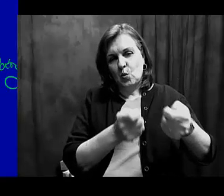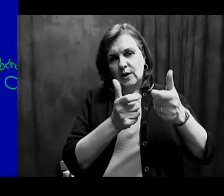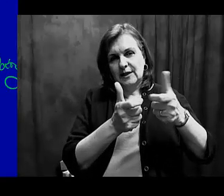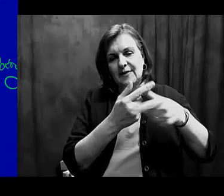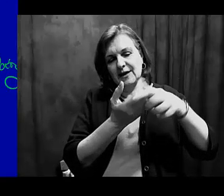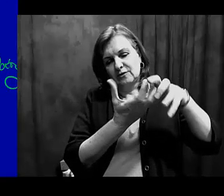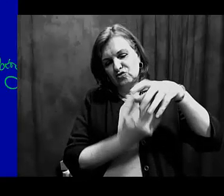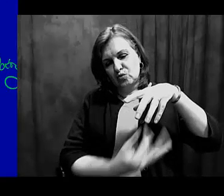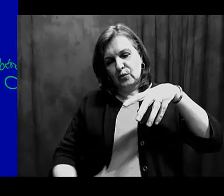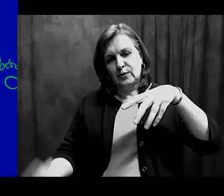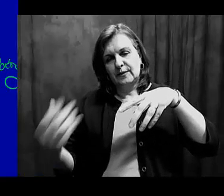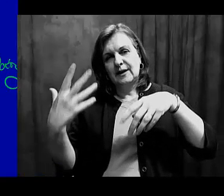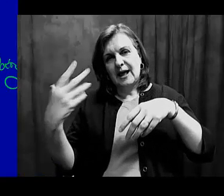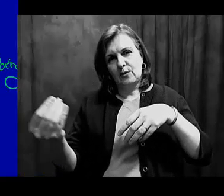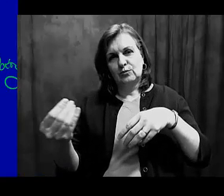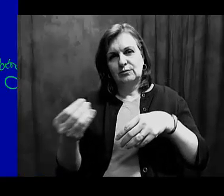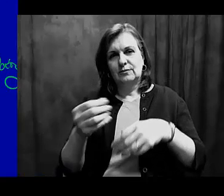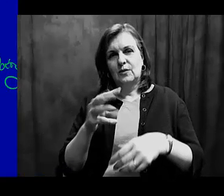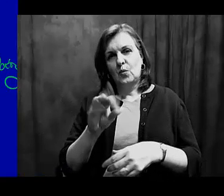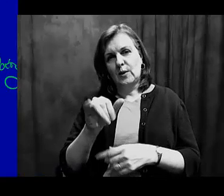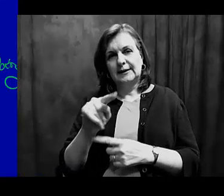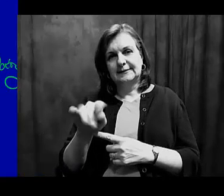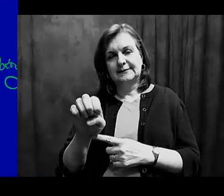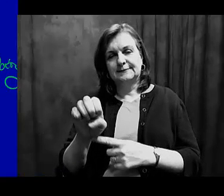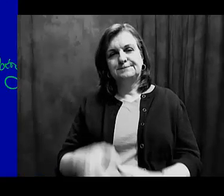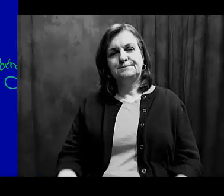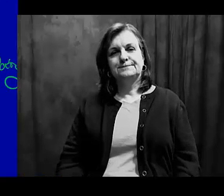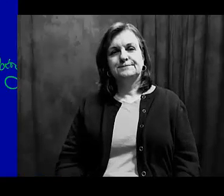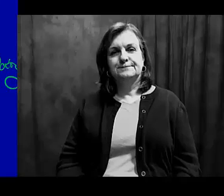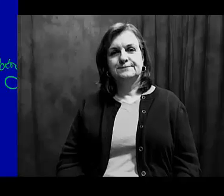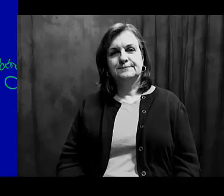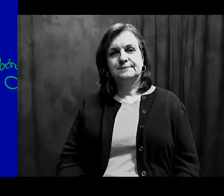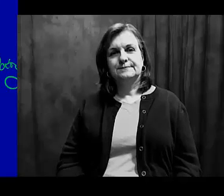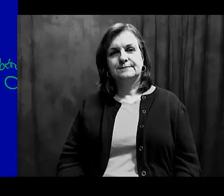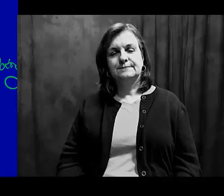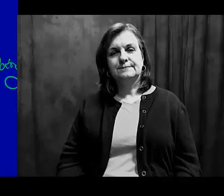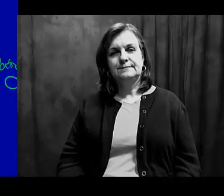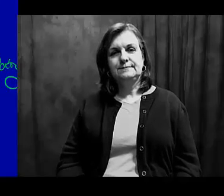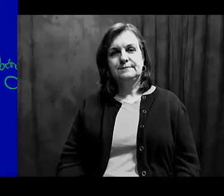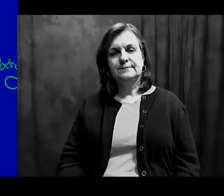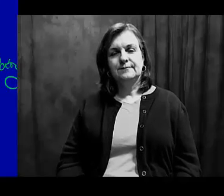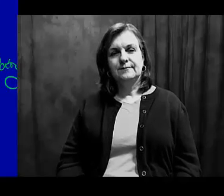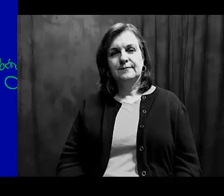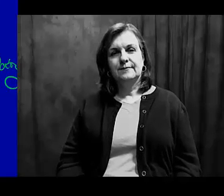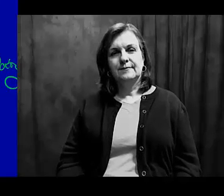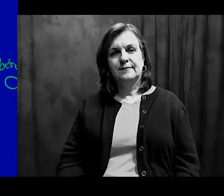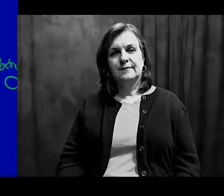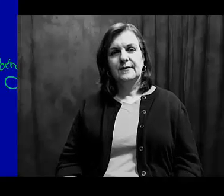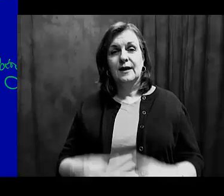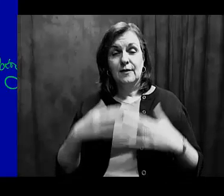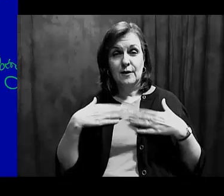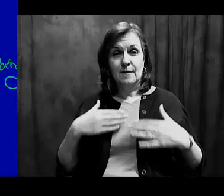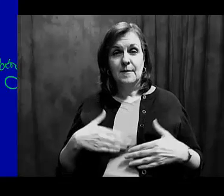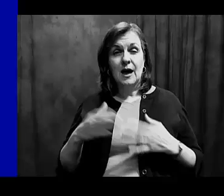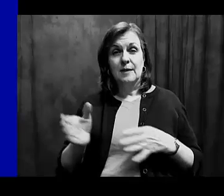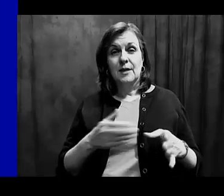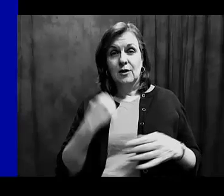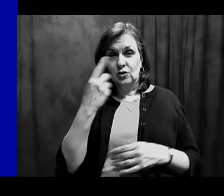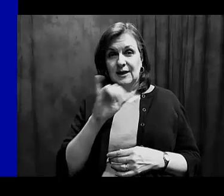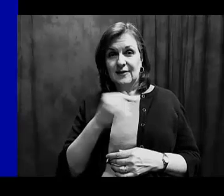food and digest it quickly and get rid of any waste very very quickly